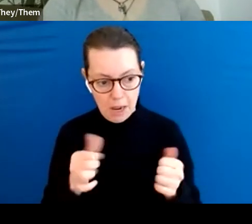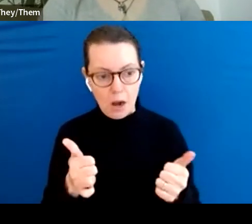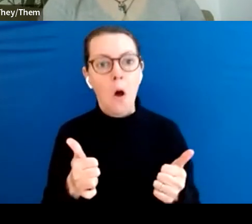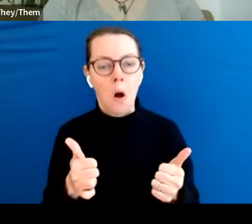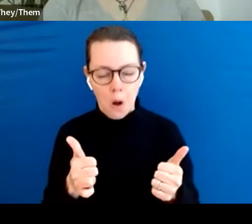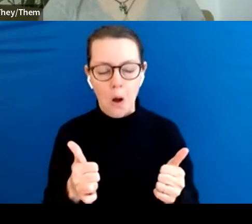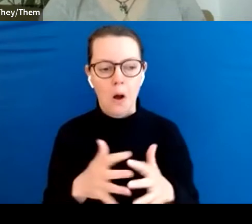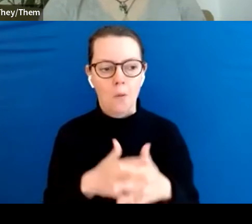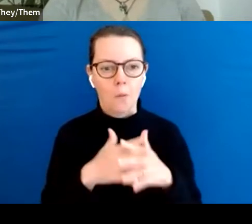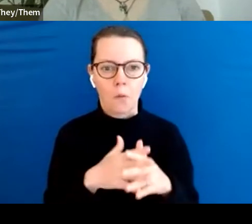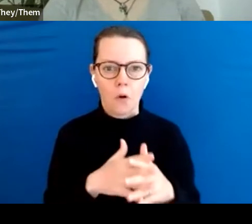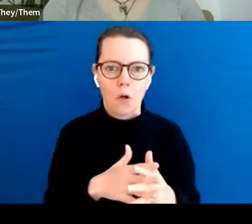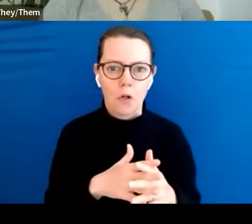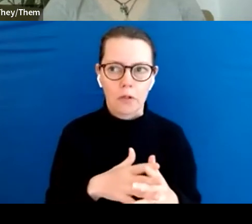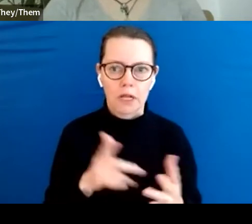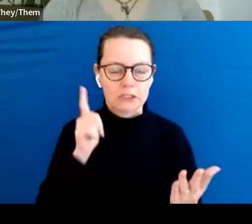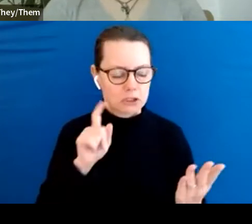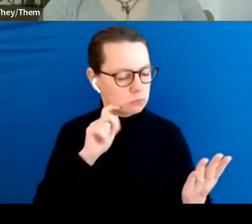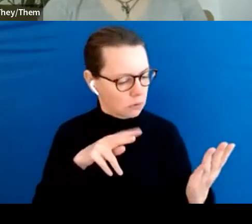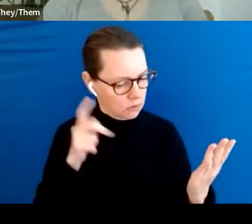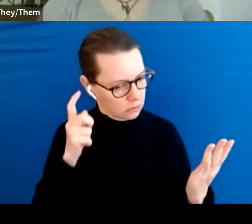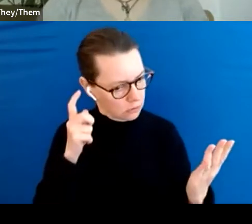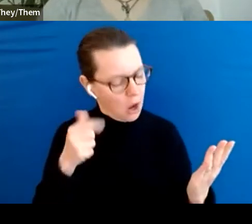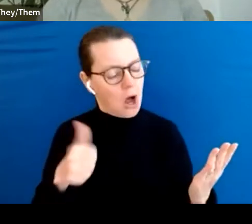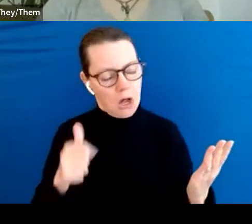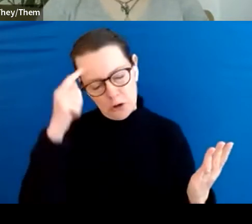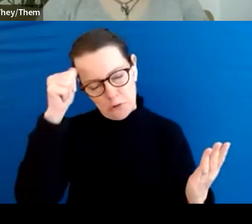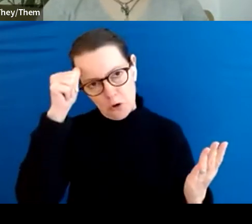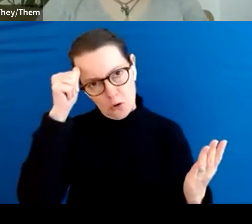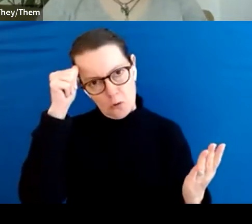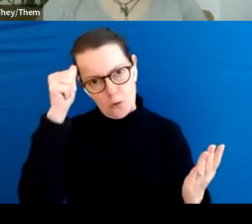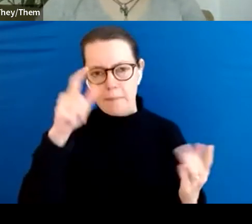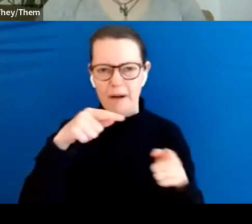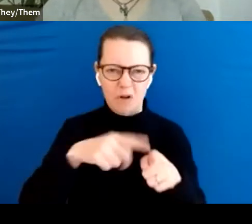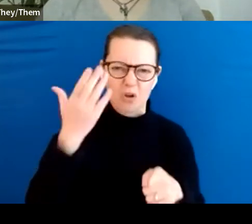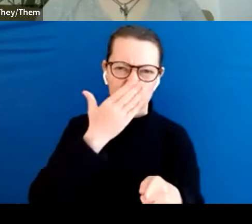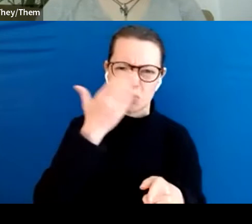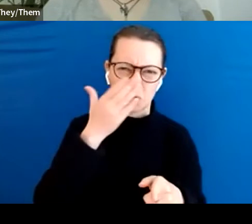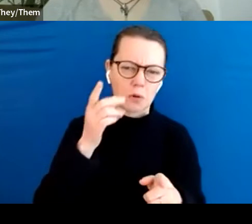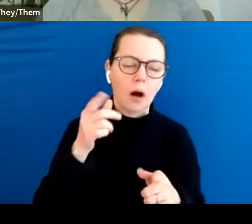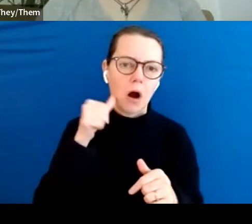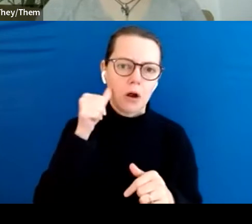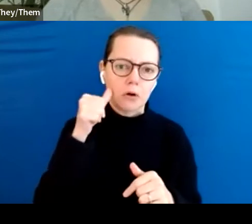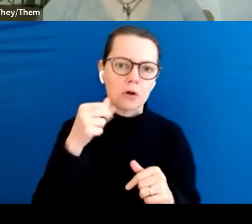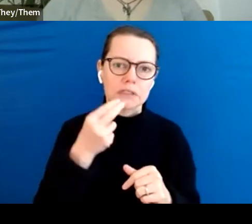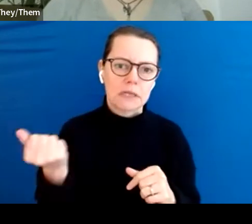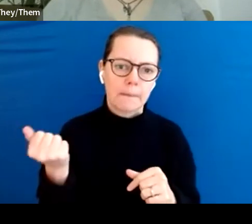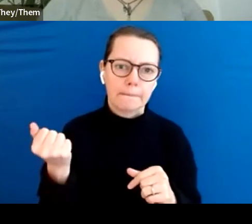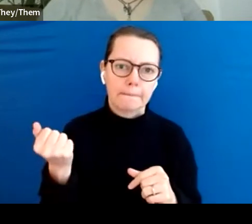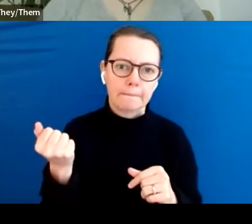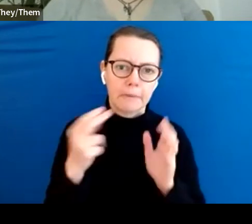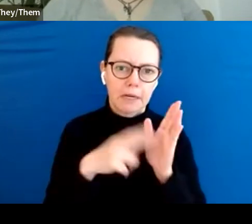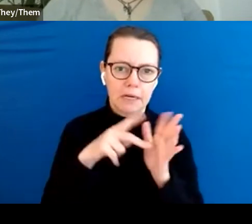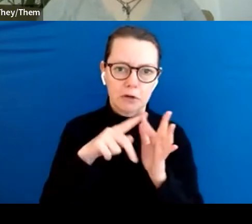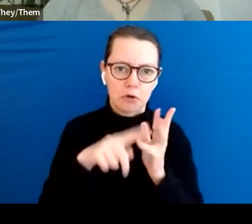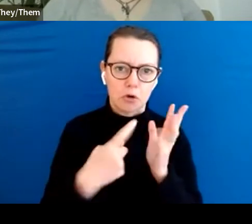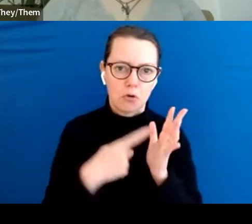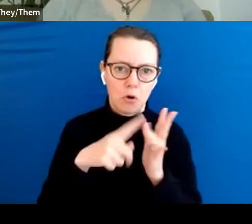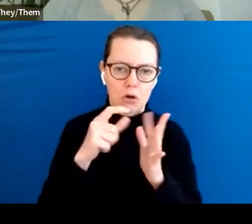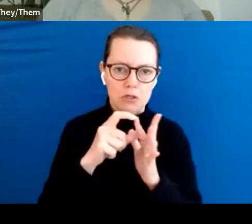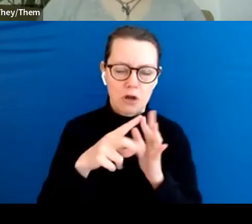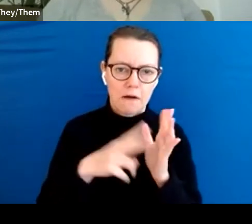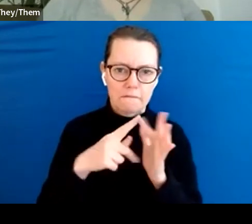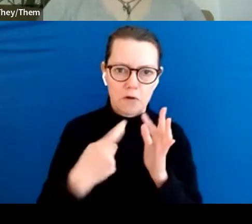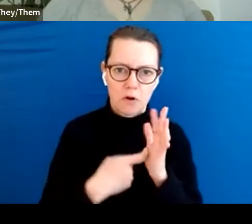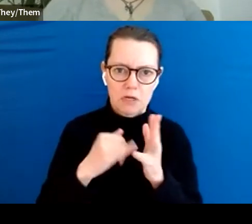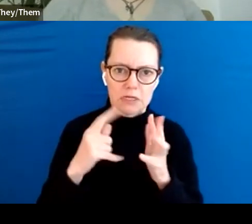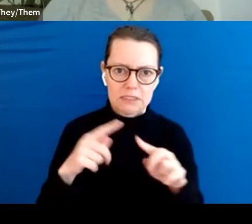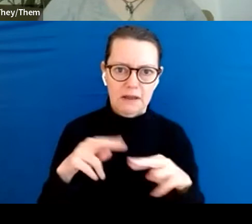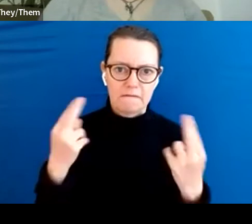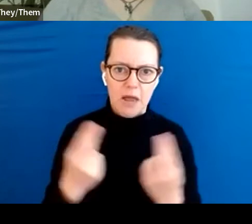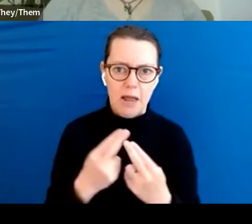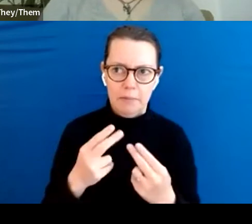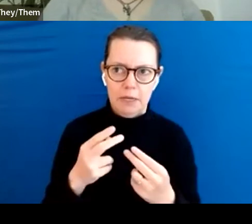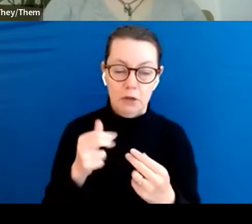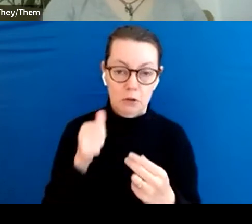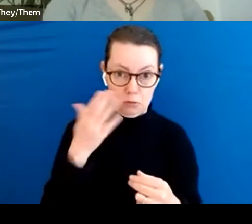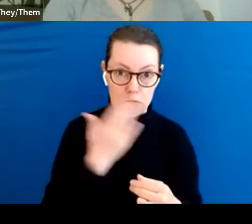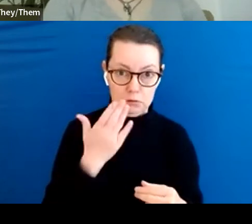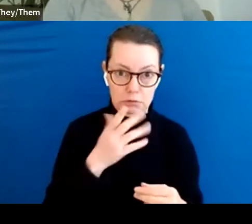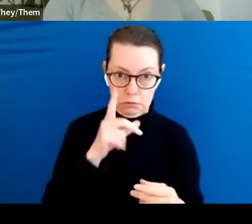again I do want to stress that is kind of depending on the school on the environment because I am aware, especially for a lot of neuro diverse families such as myself, they can become quite volatile environments.